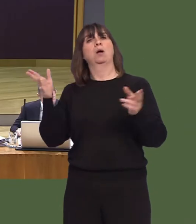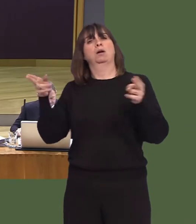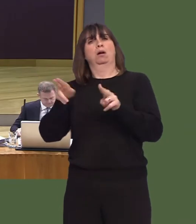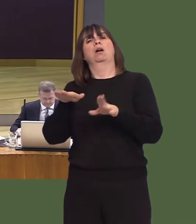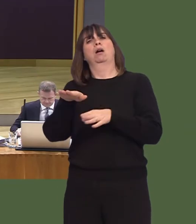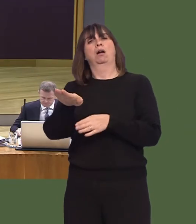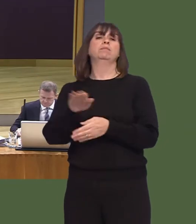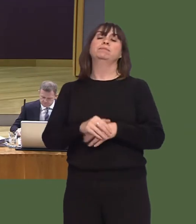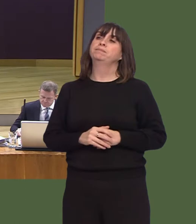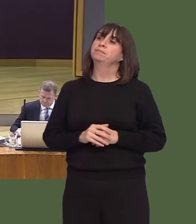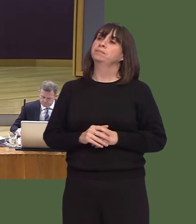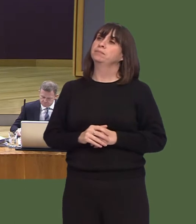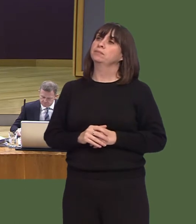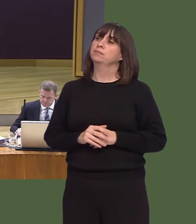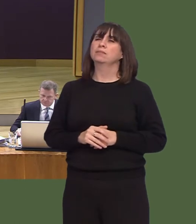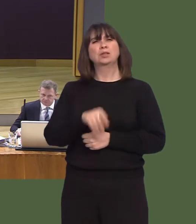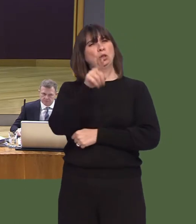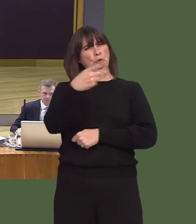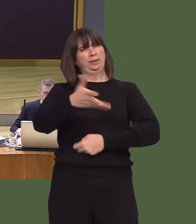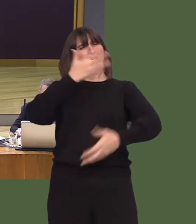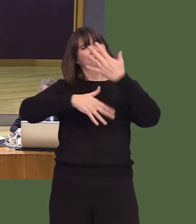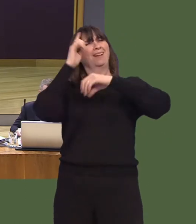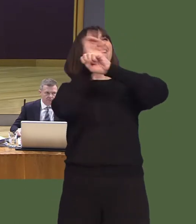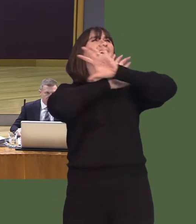Leanne Wood AM: First Minister, the story that you tell is of a service that's under